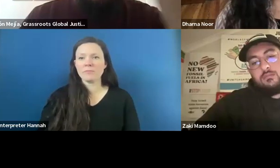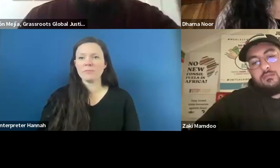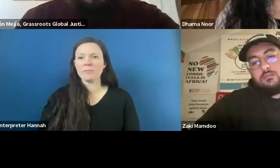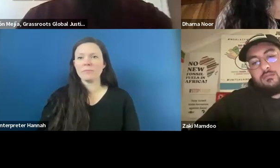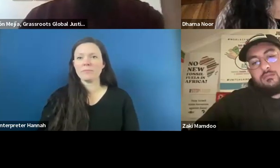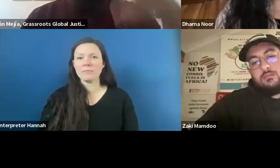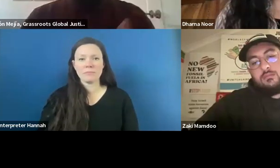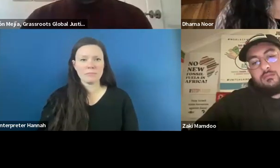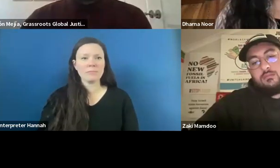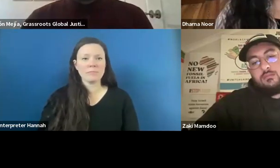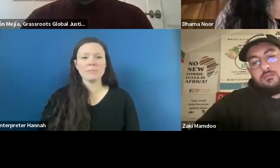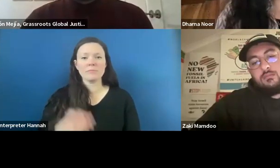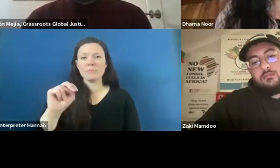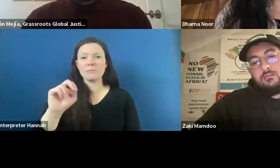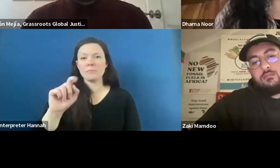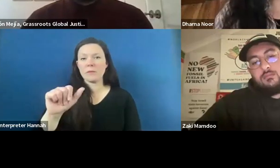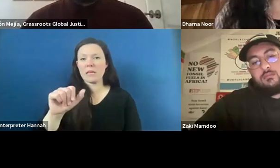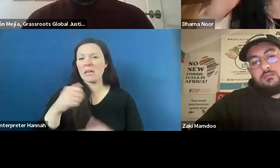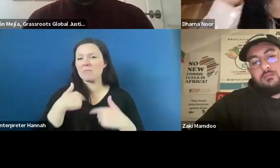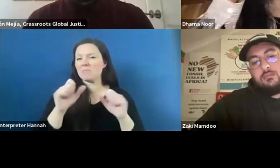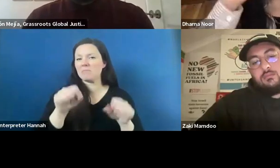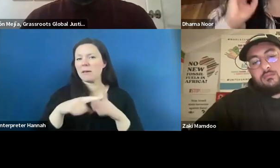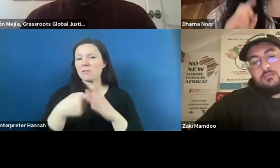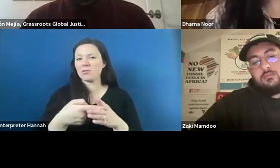Well, I can start on that.